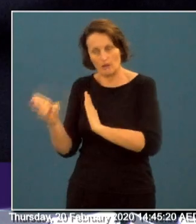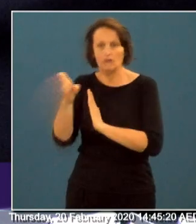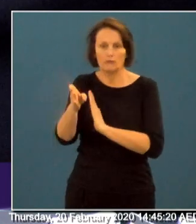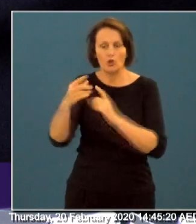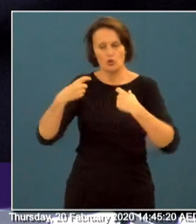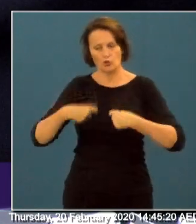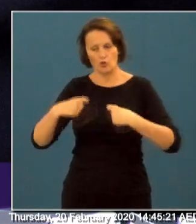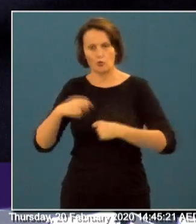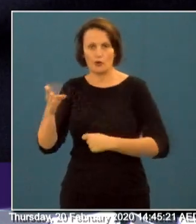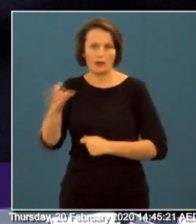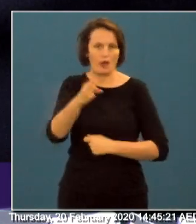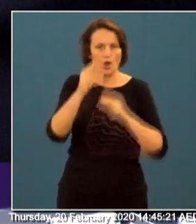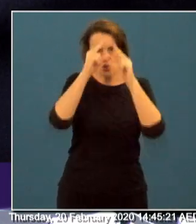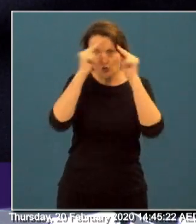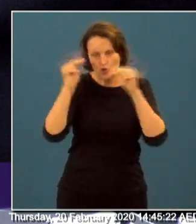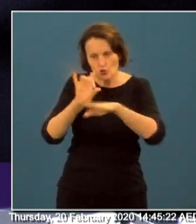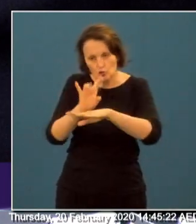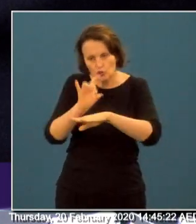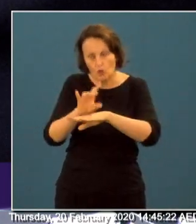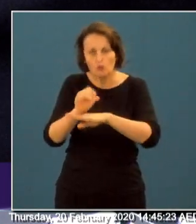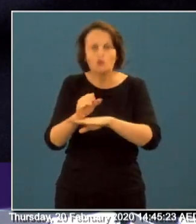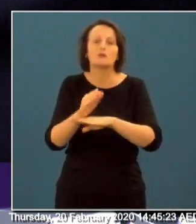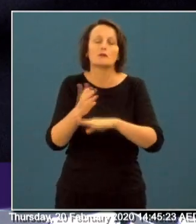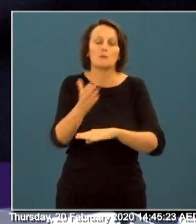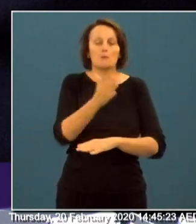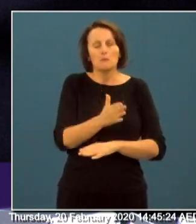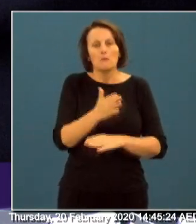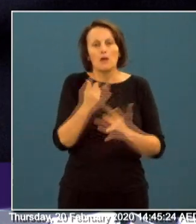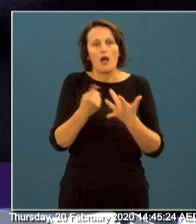clinical nurse consultants and some temporary staff